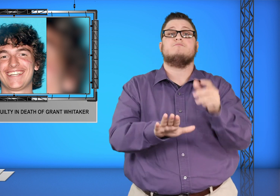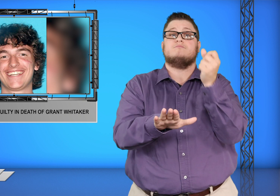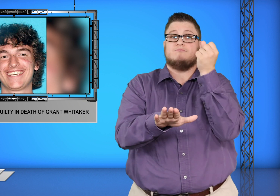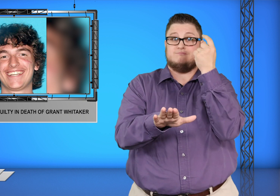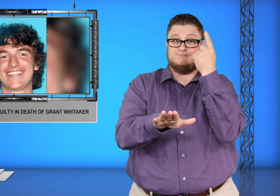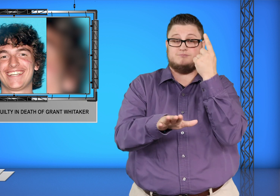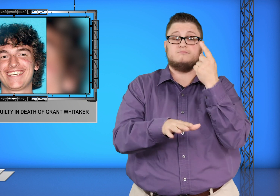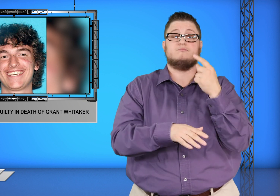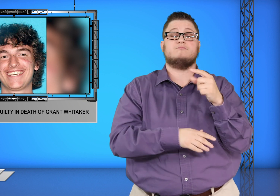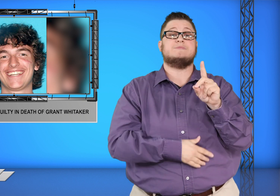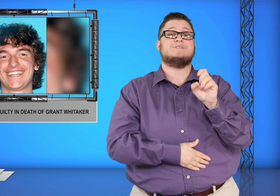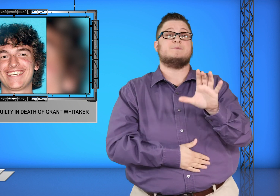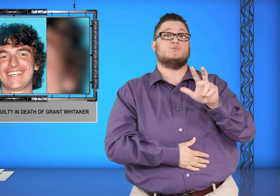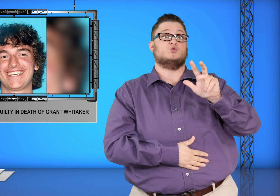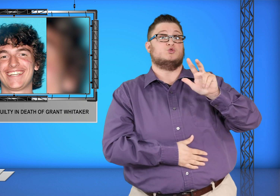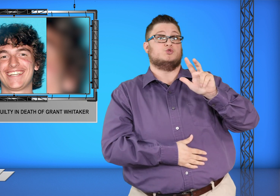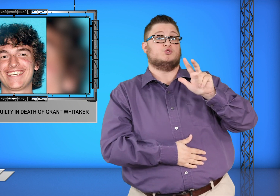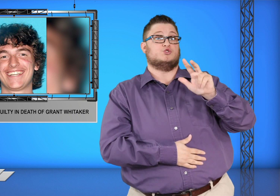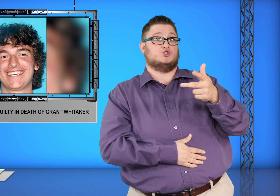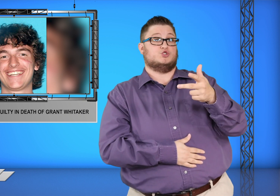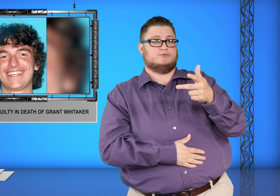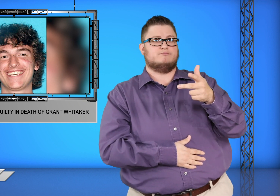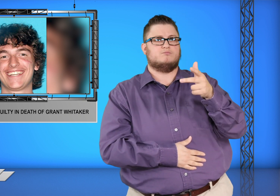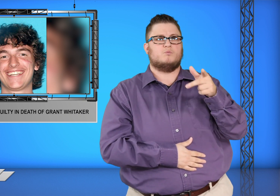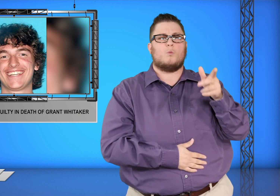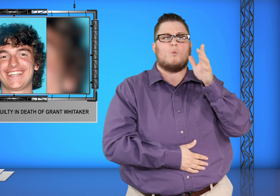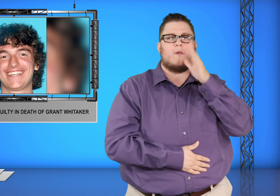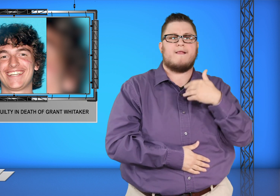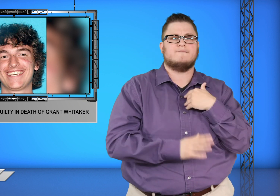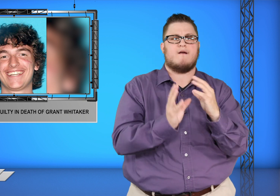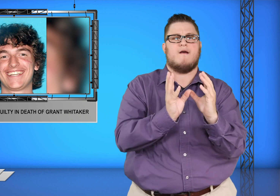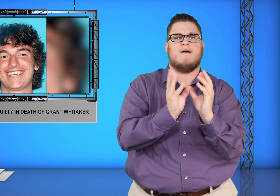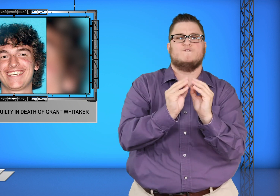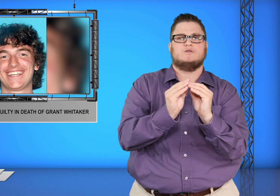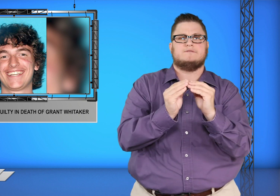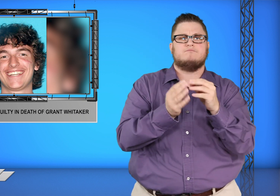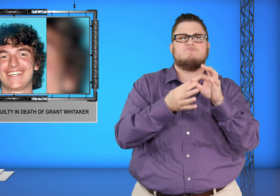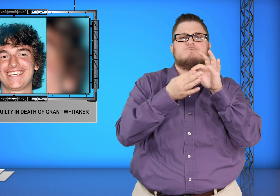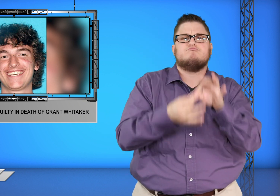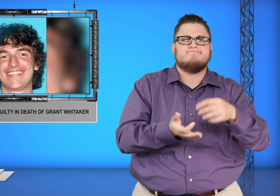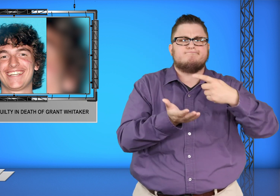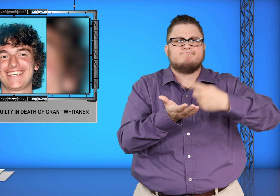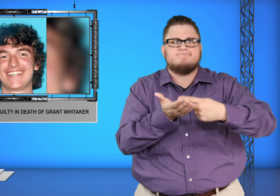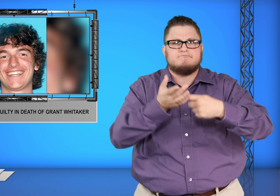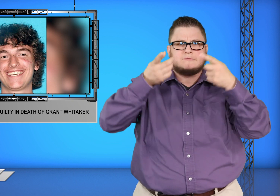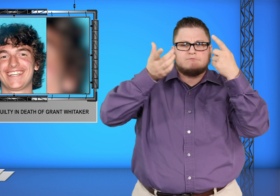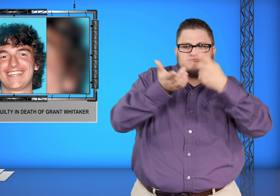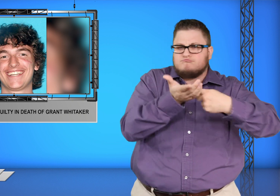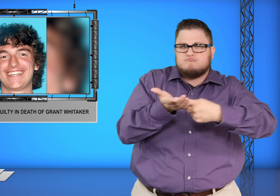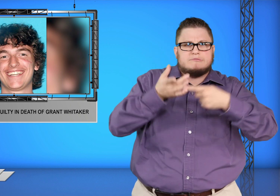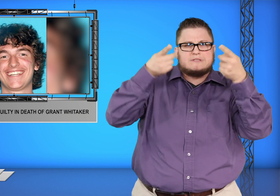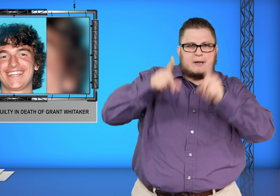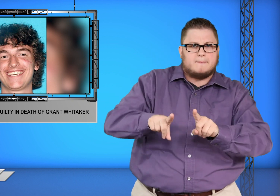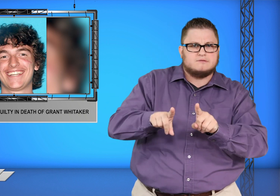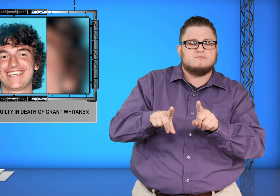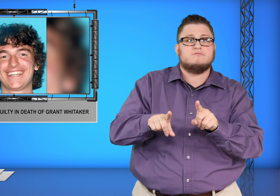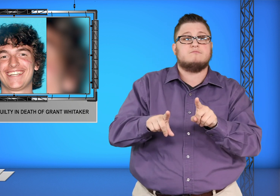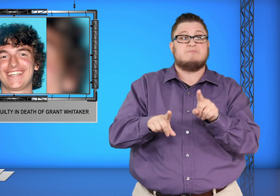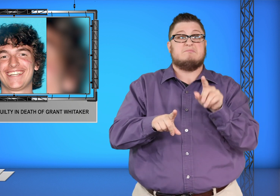However he will have a settlement conference on December 3rd.